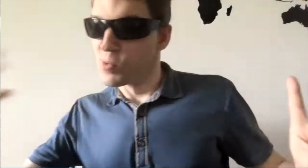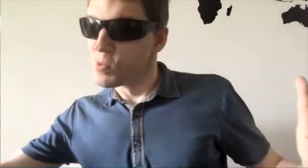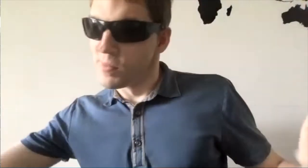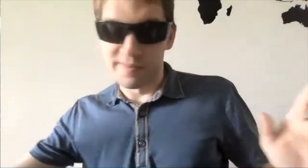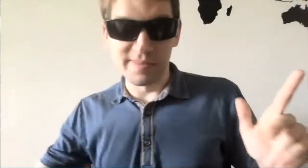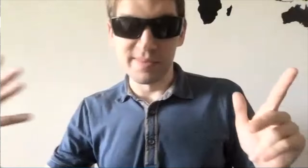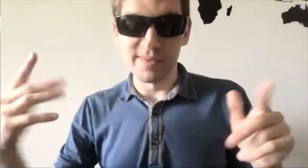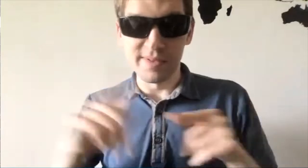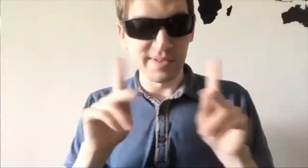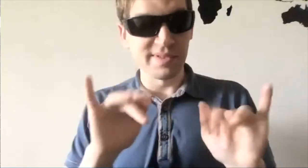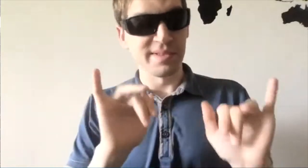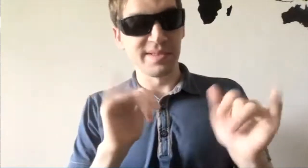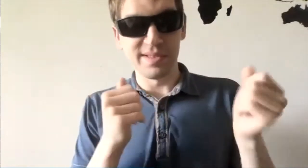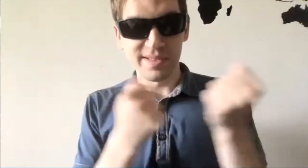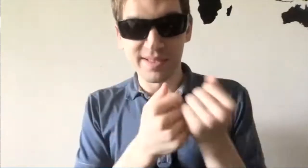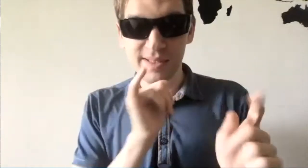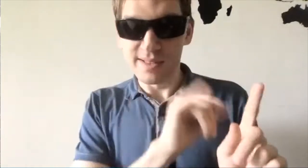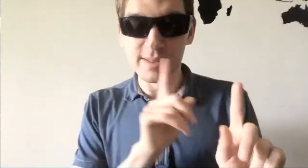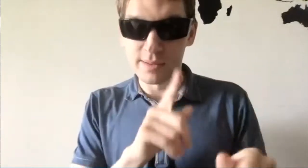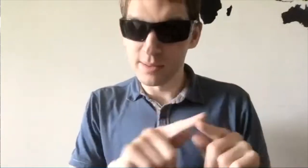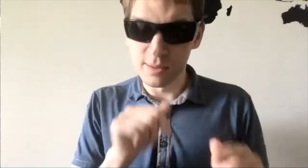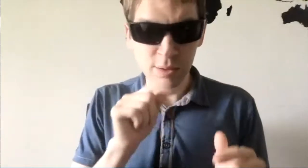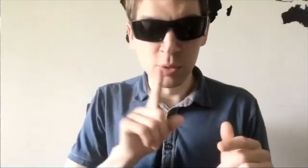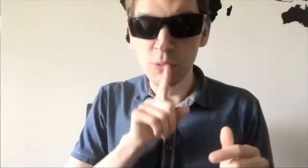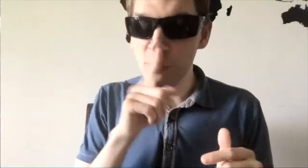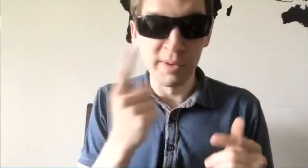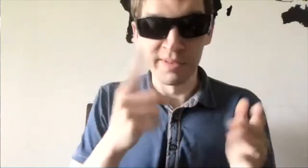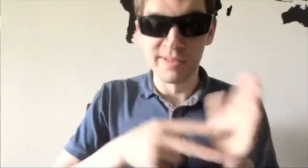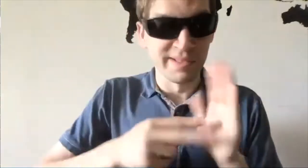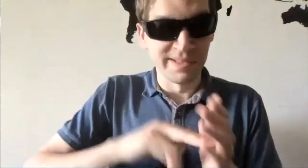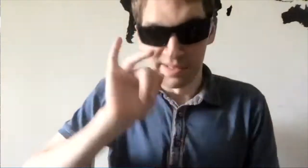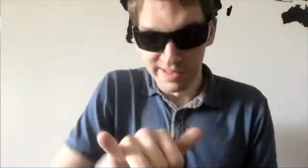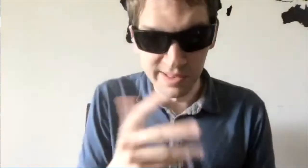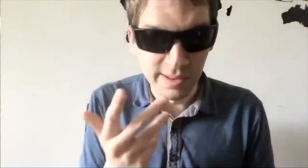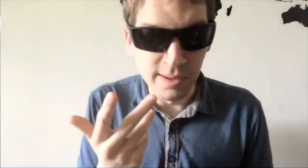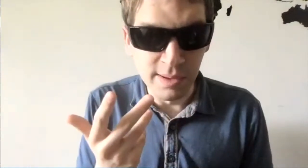curious, again, just as the younger generation, what they see.